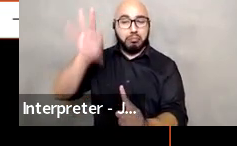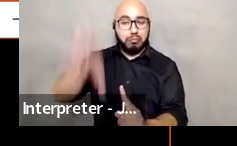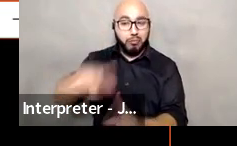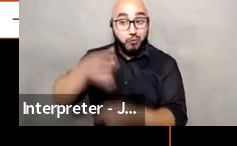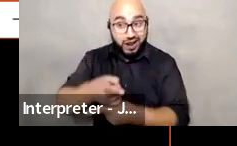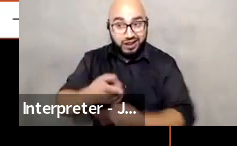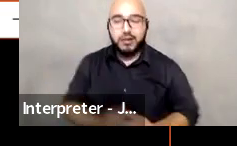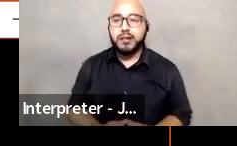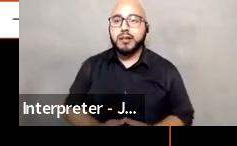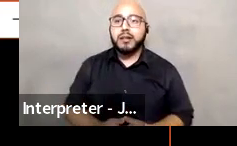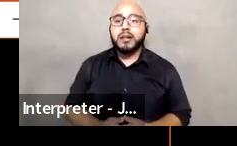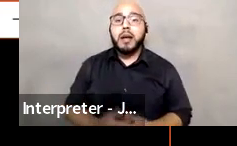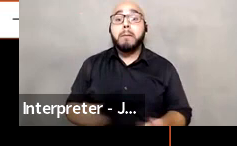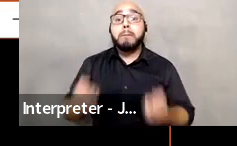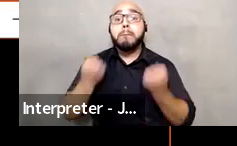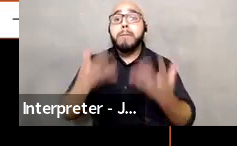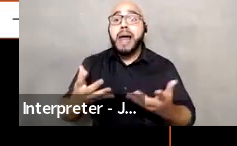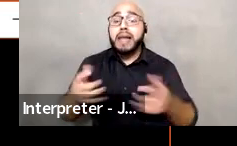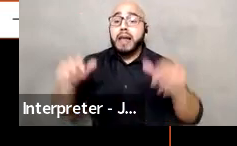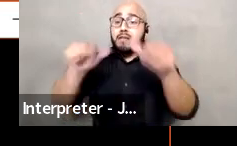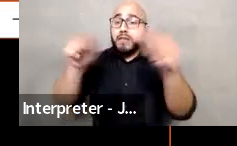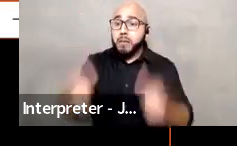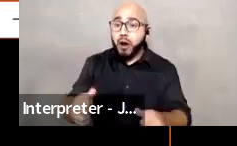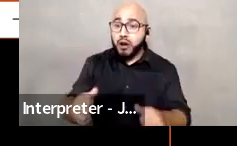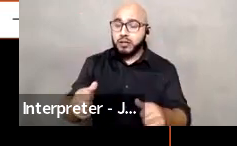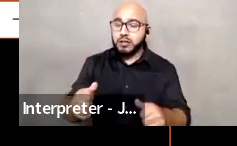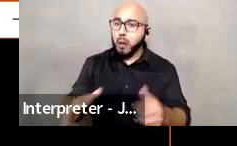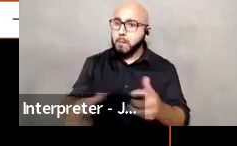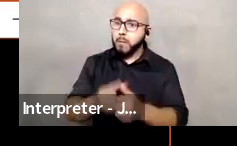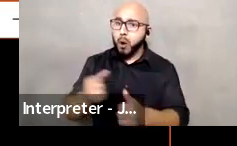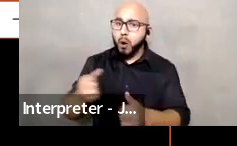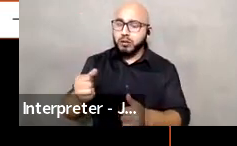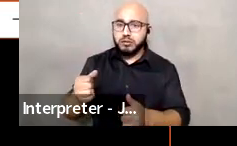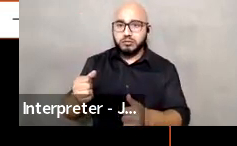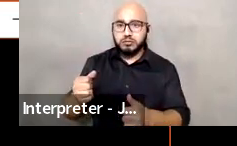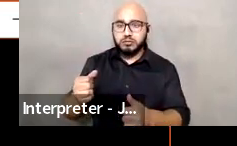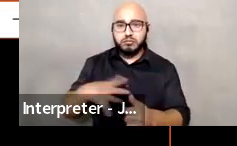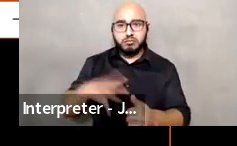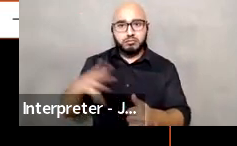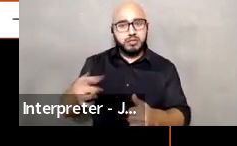Monuments, most insultingly. Were built to the so-called faithful slaves.